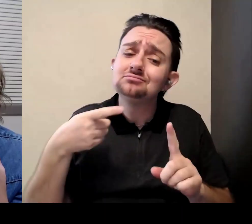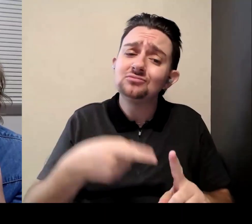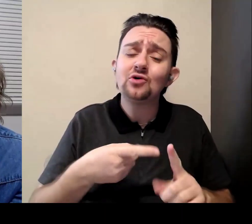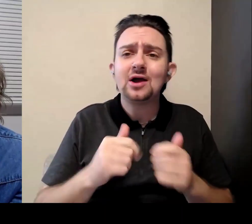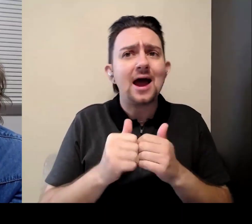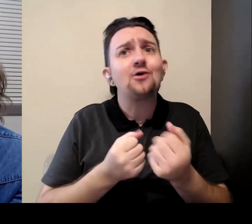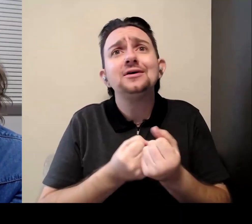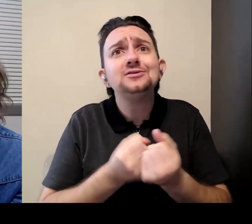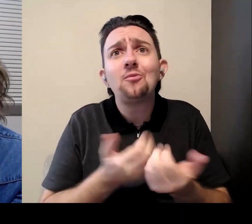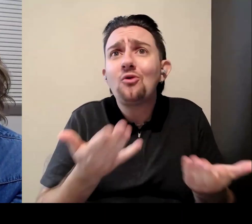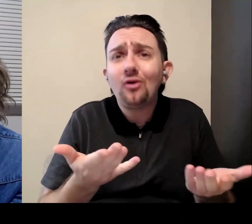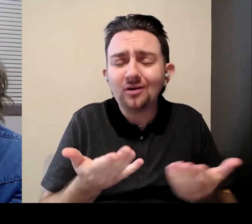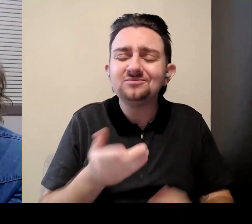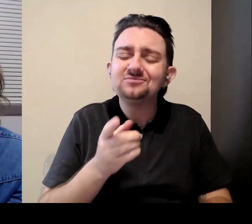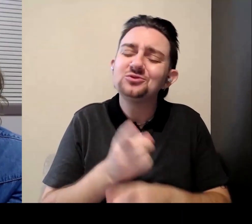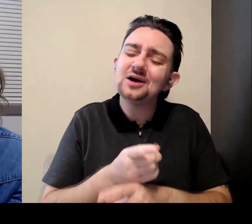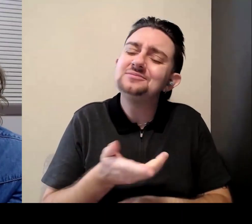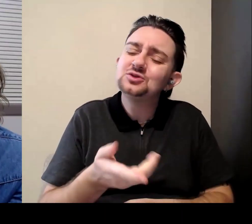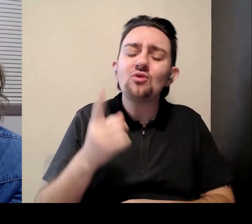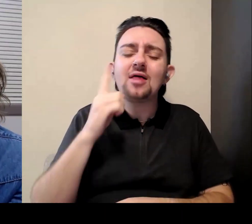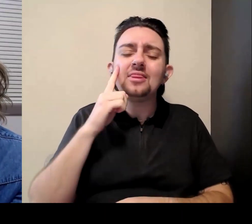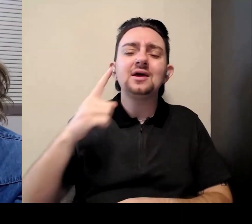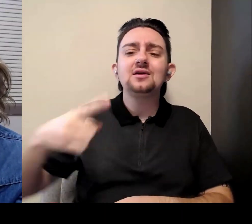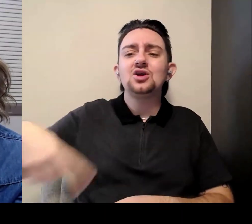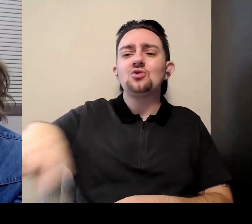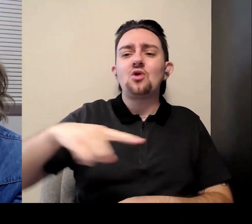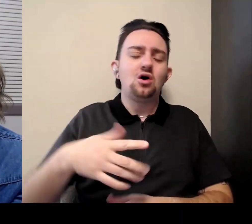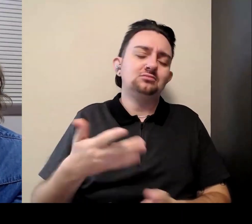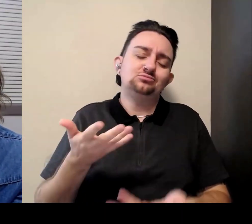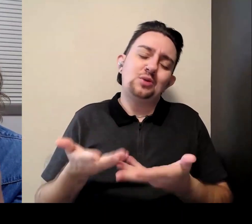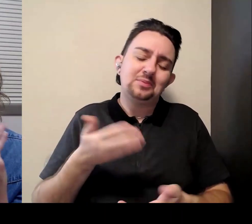And I think that you're all probably adept at